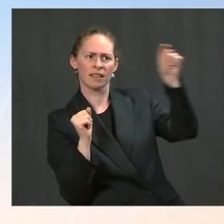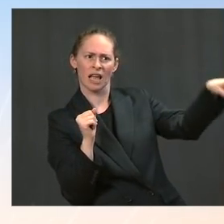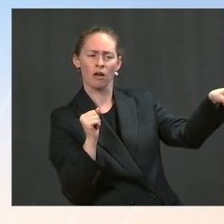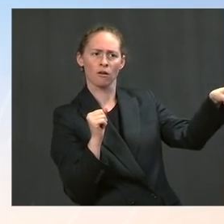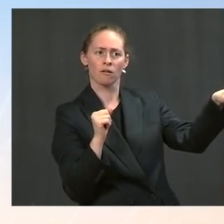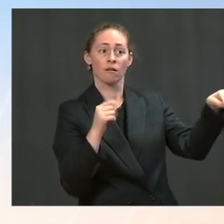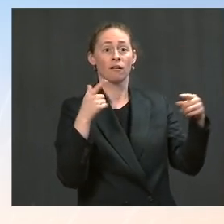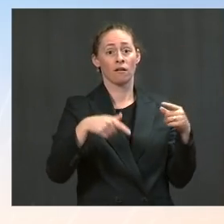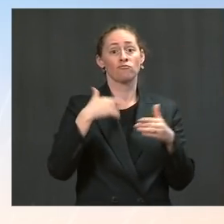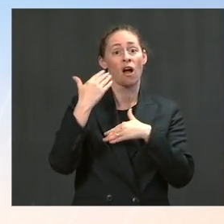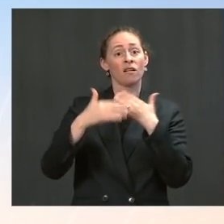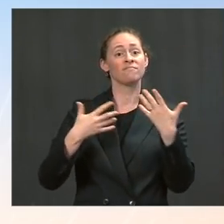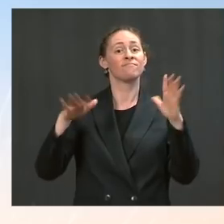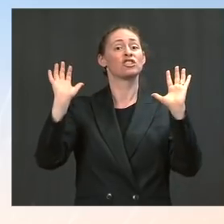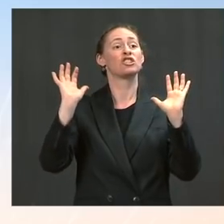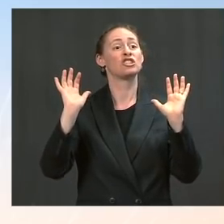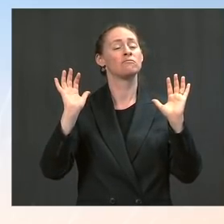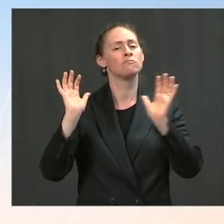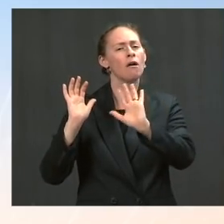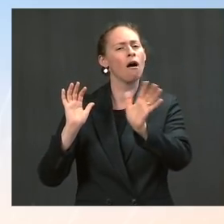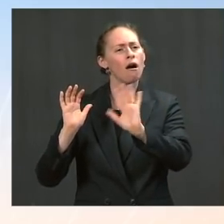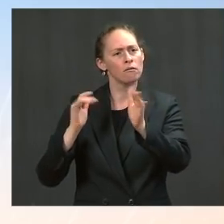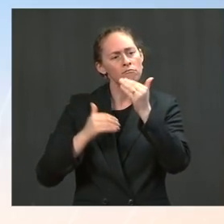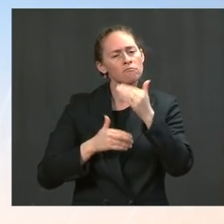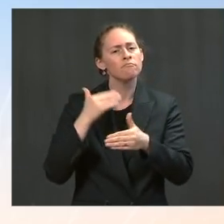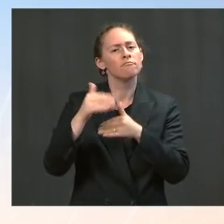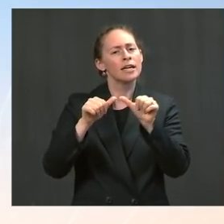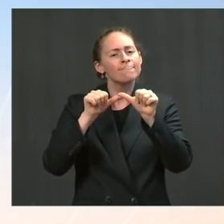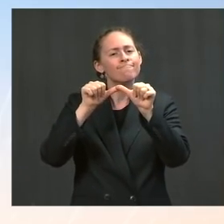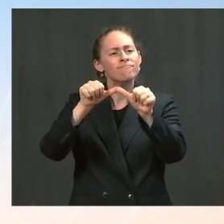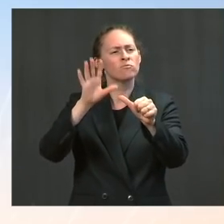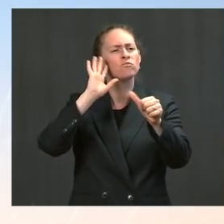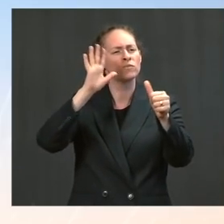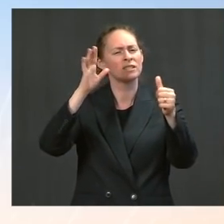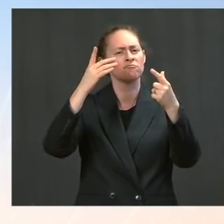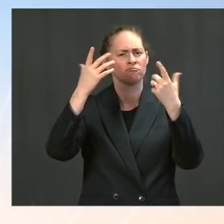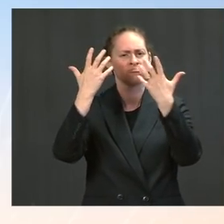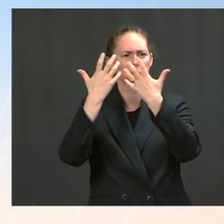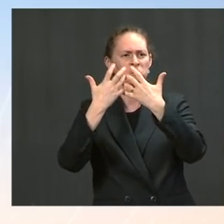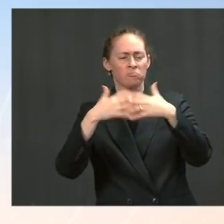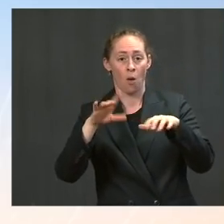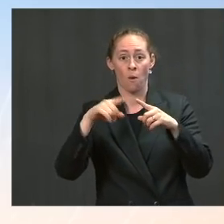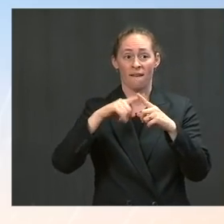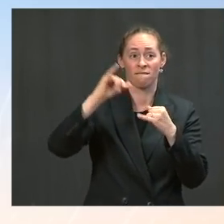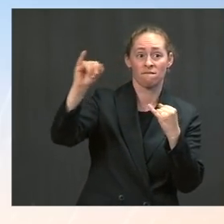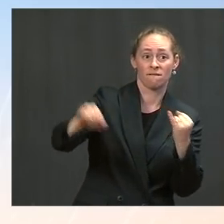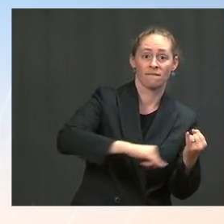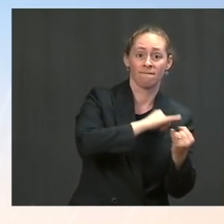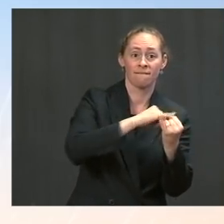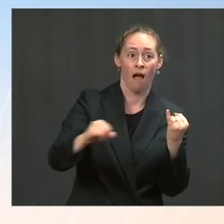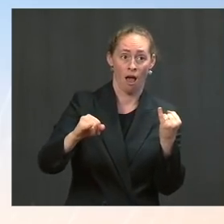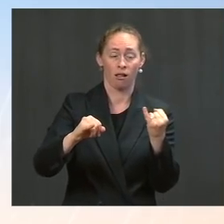but this is a process that we announced at a time when a final decision was made, based on a range of factors internally. The Press: And have third countries